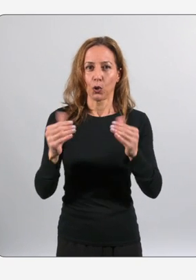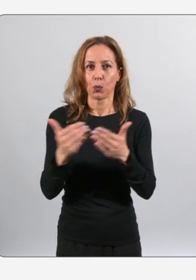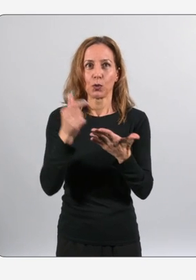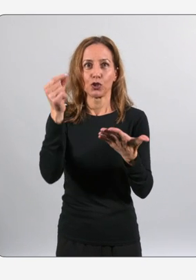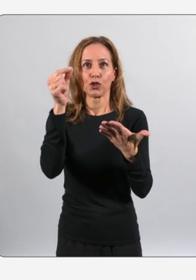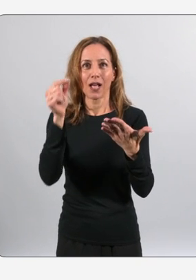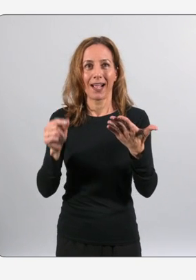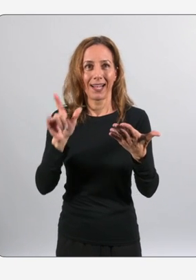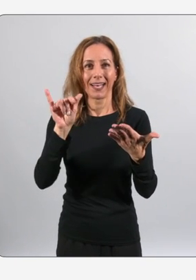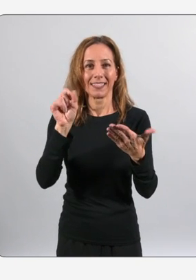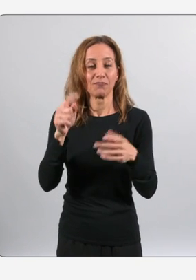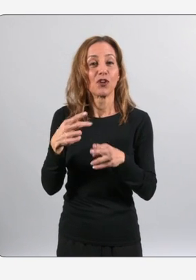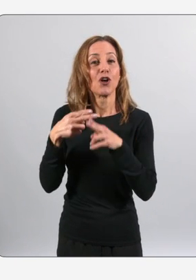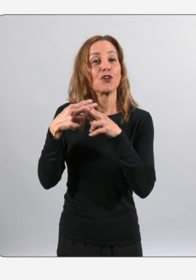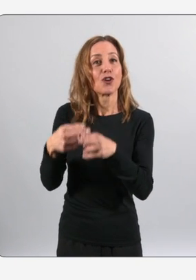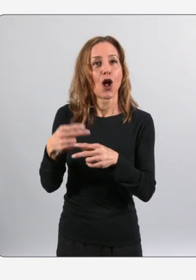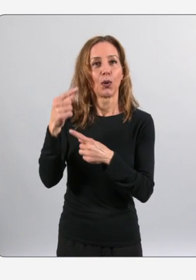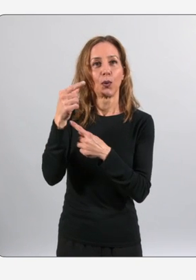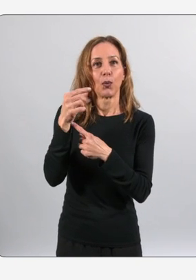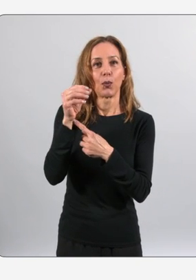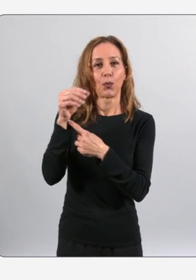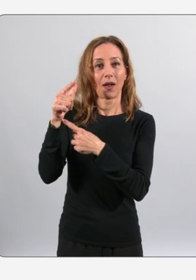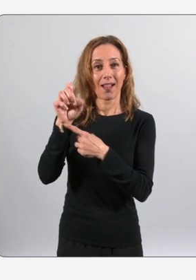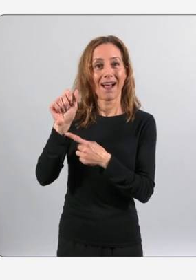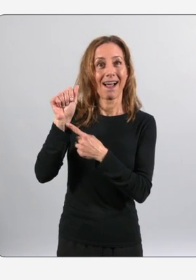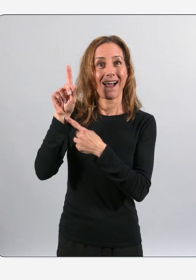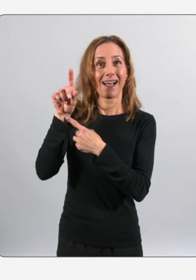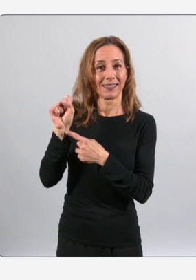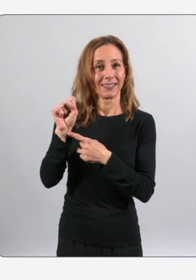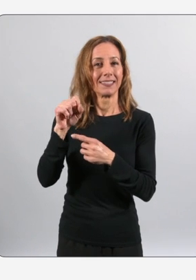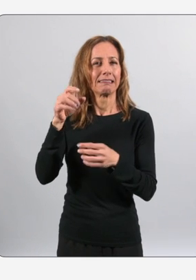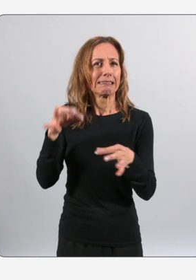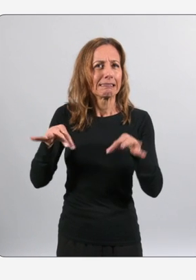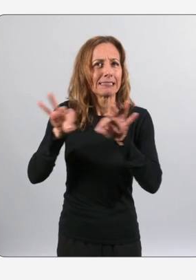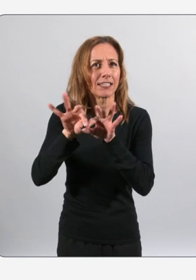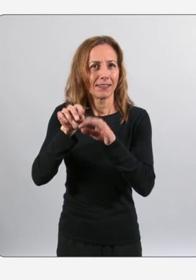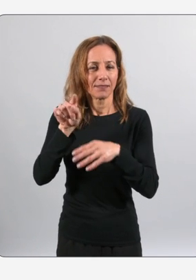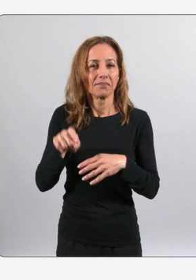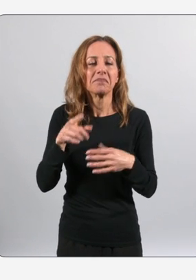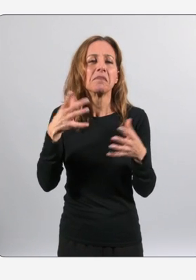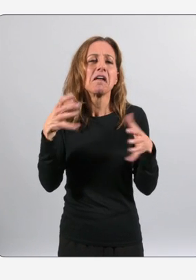what I'm calling the Google Ads AI Essentials. These are the actions that you can take today.